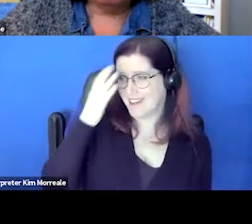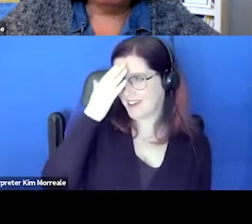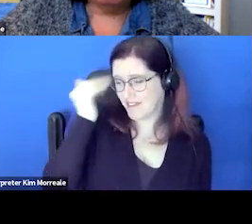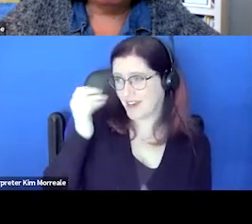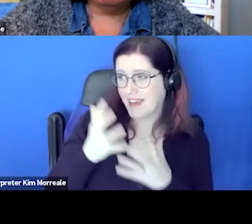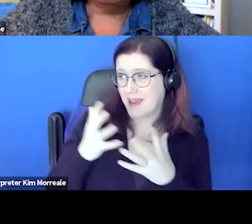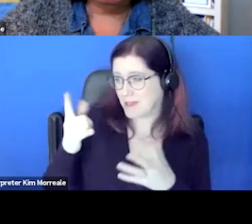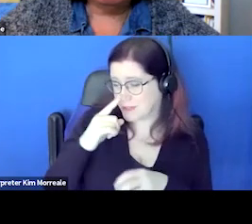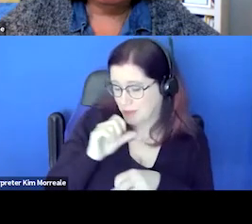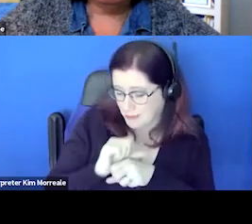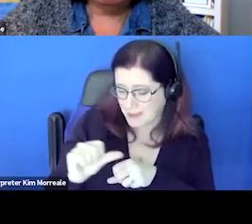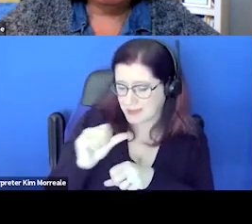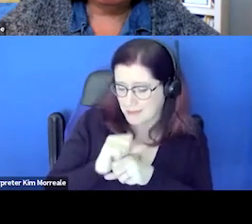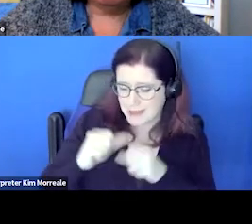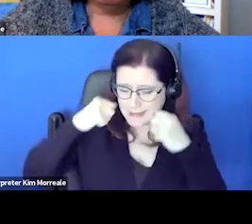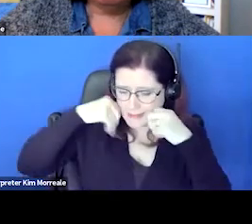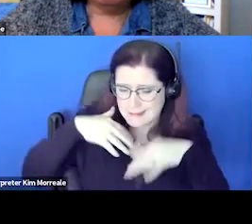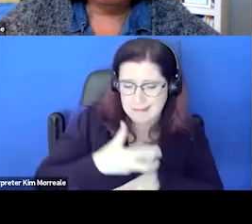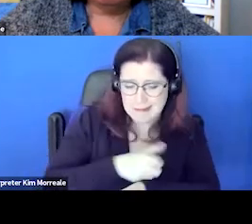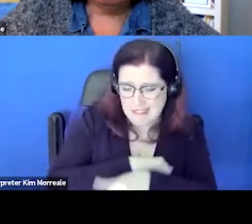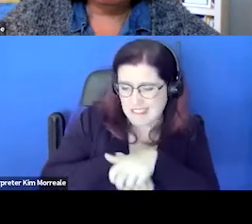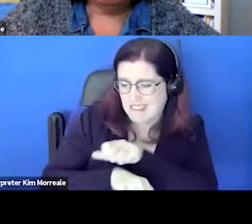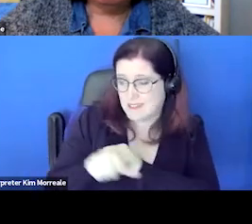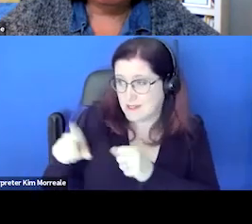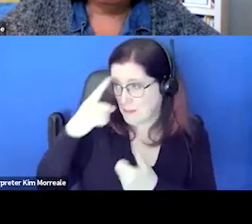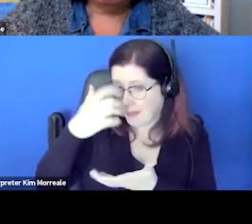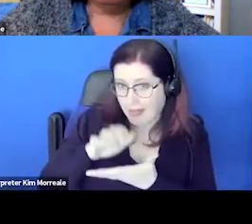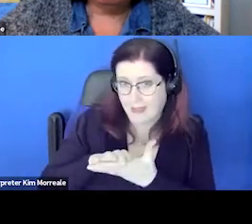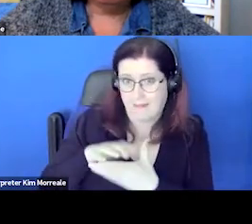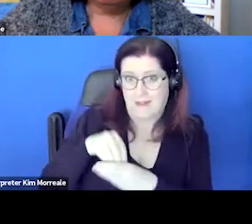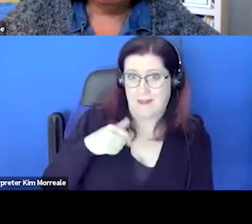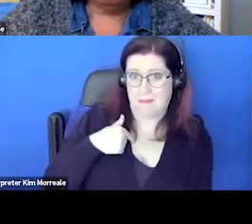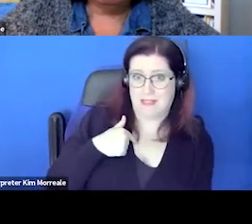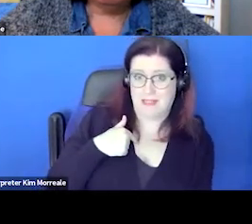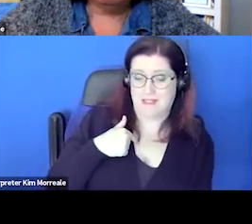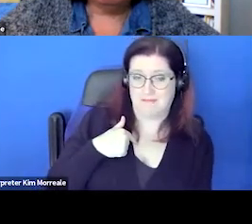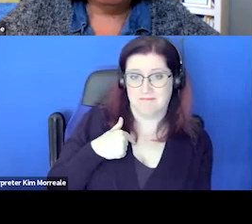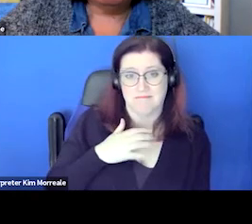and how hard you worked and how you believed in me" and her whole team.